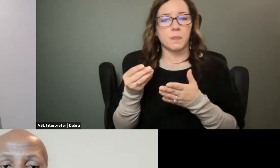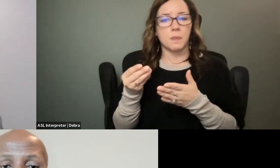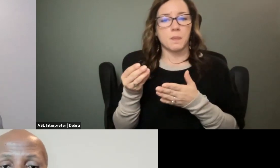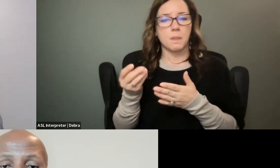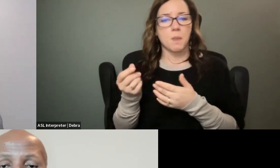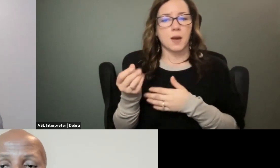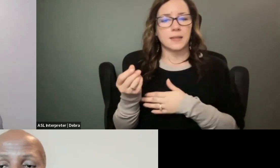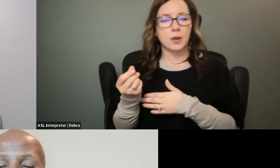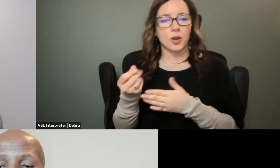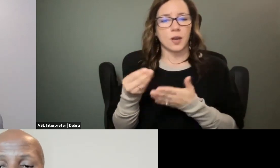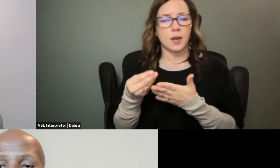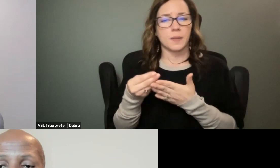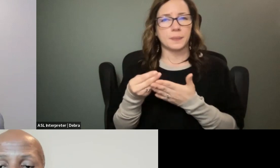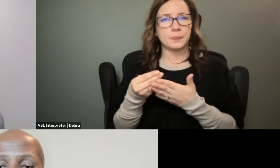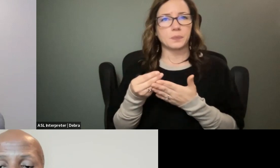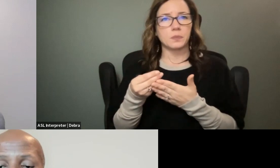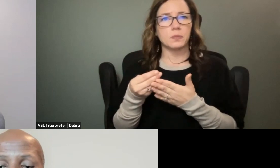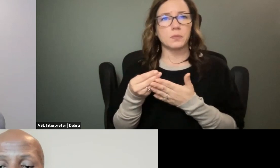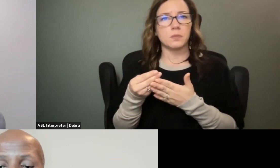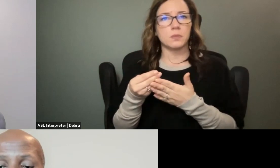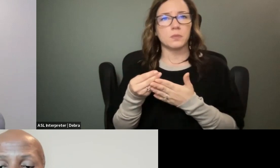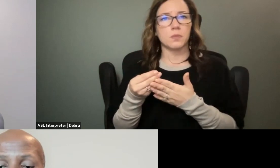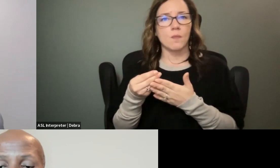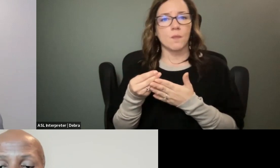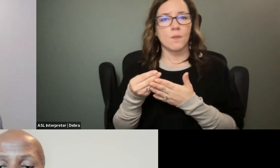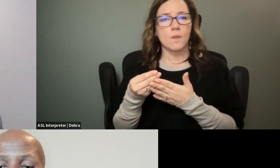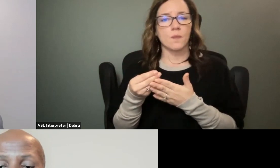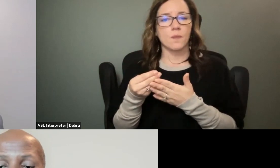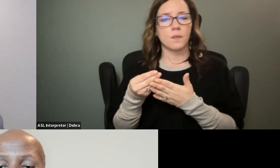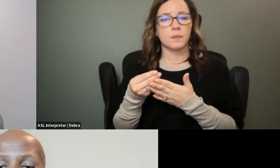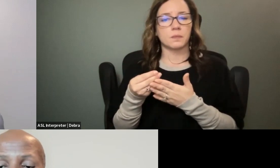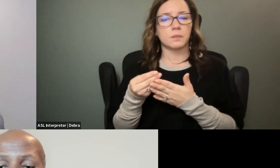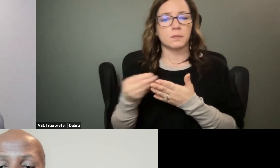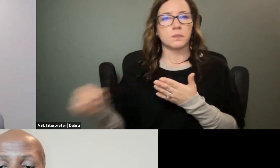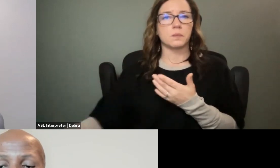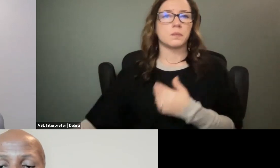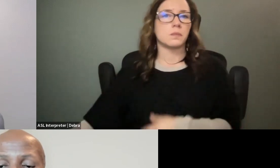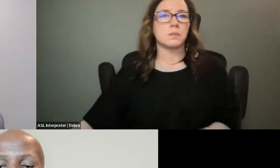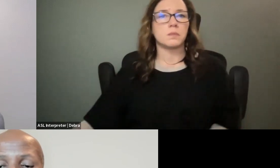again that is not not necessarily but